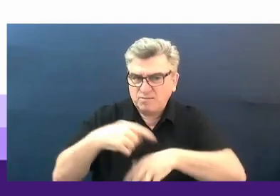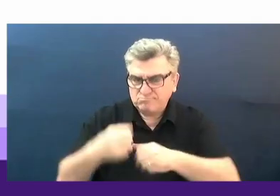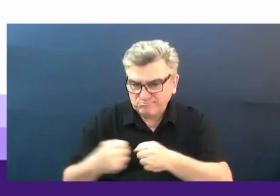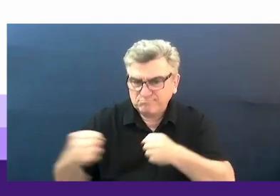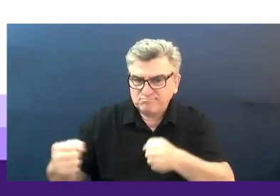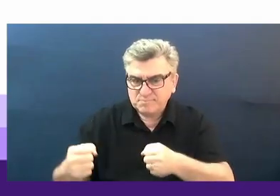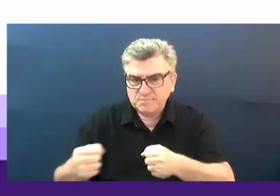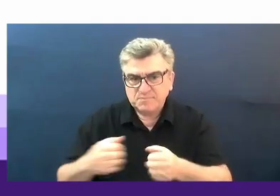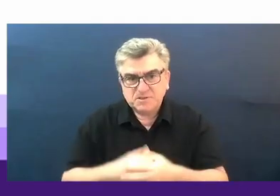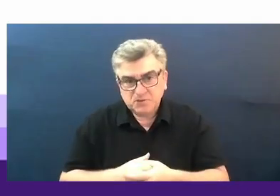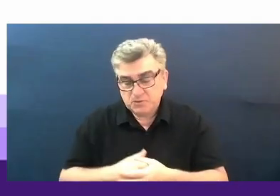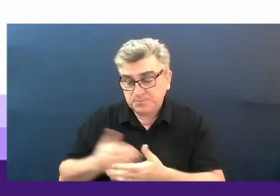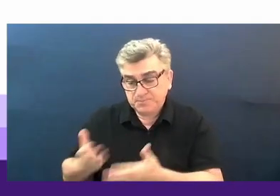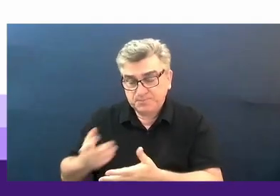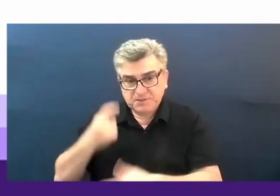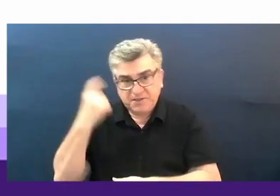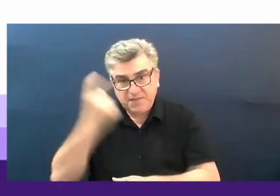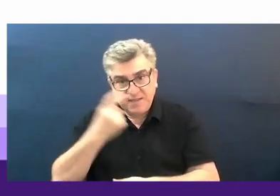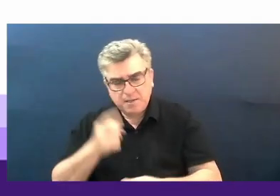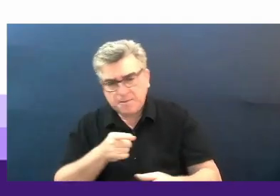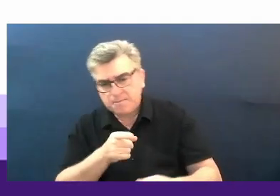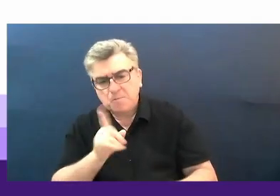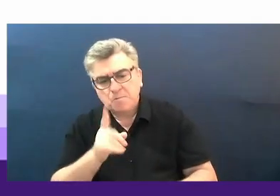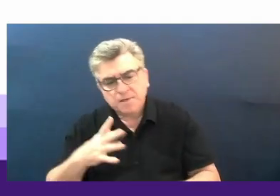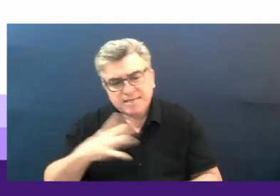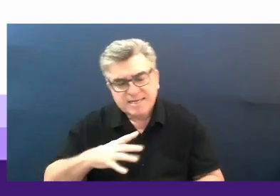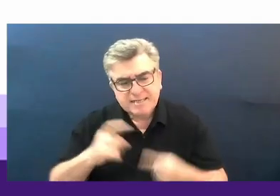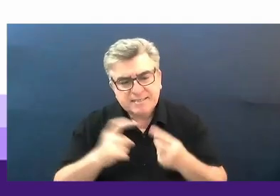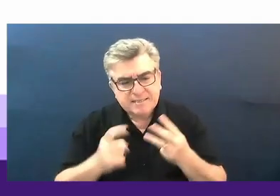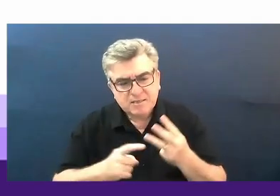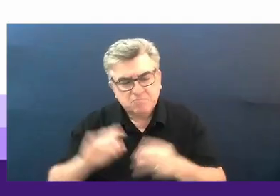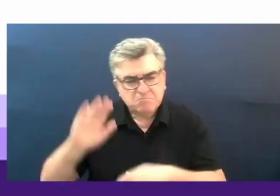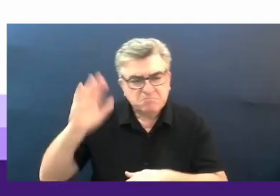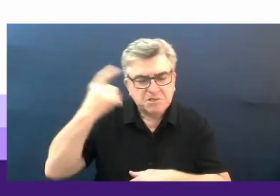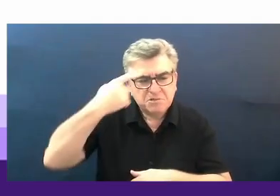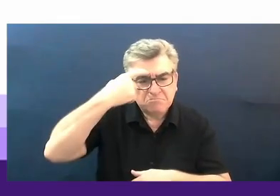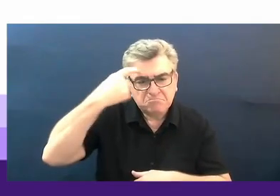the person's sensory needs? What medical trauma have they experienced in the past that makes this